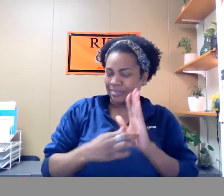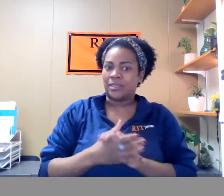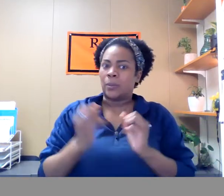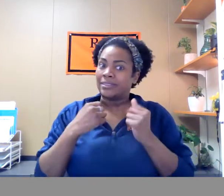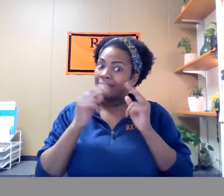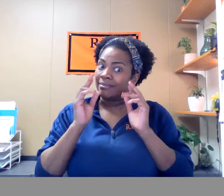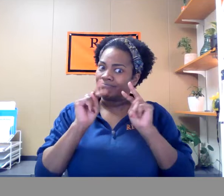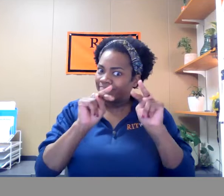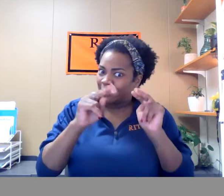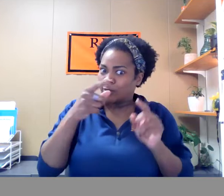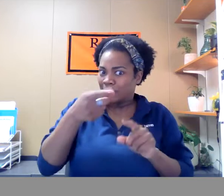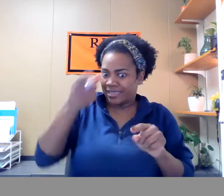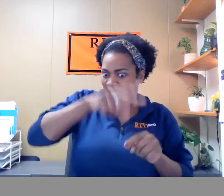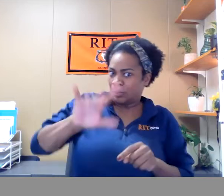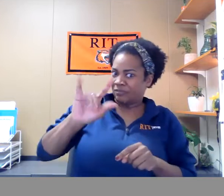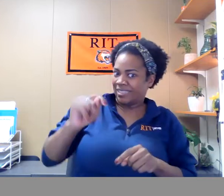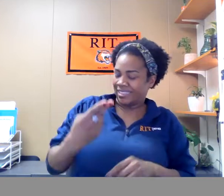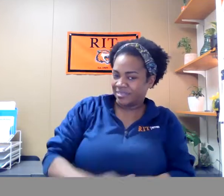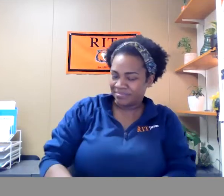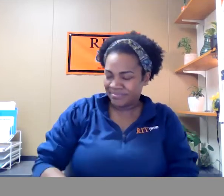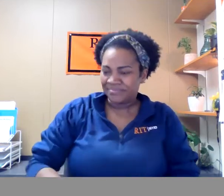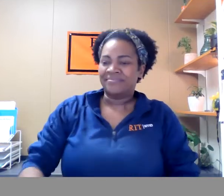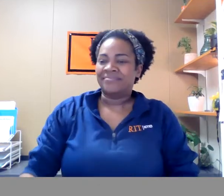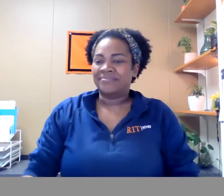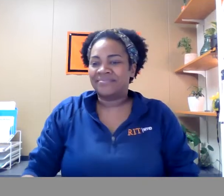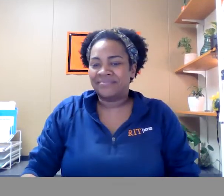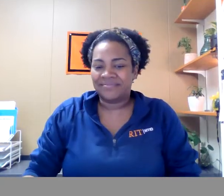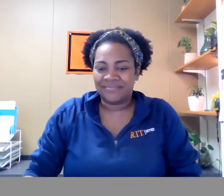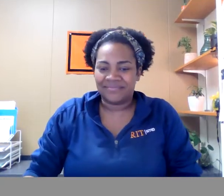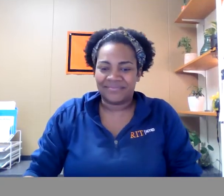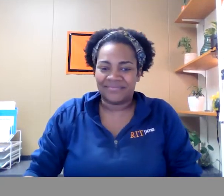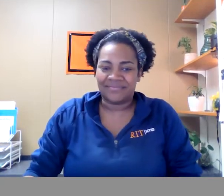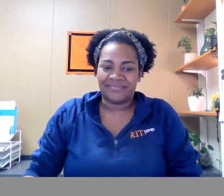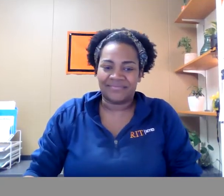You need to register, though. It is essential. Make sure you do not skip that date.